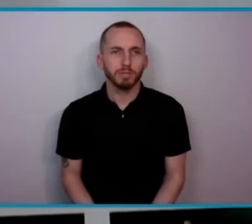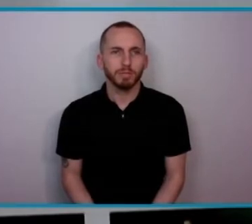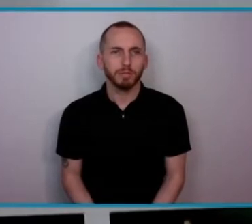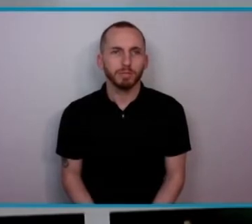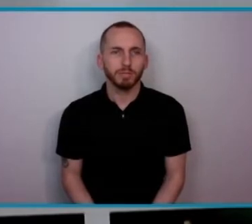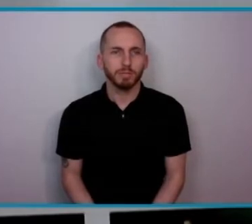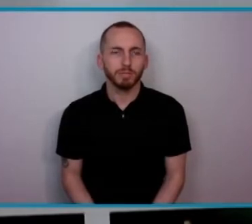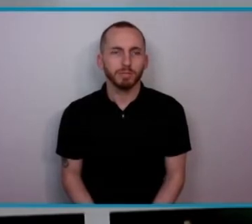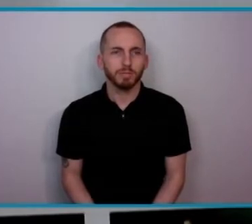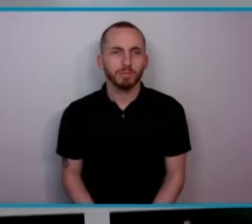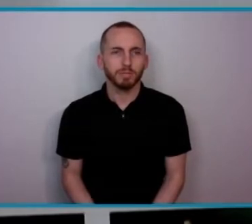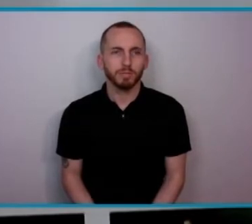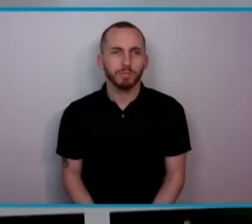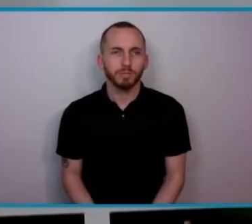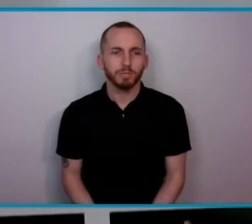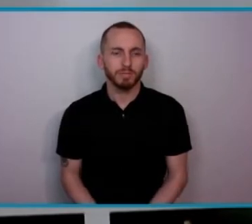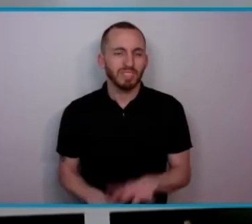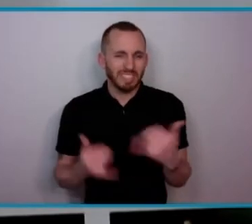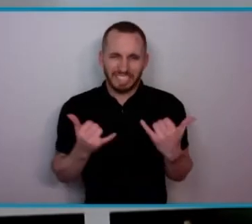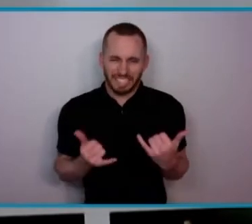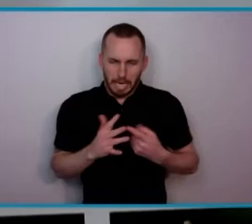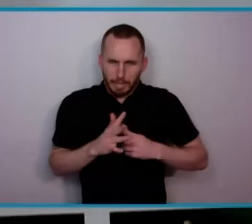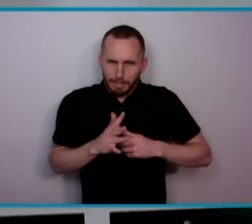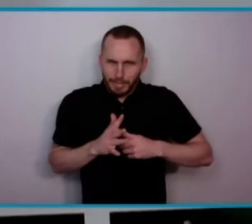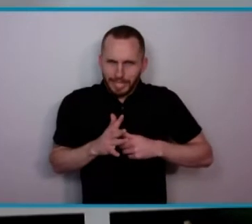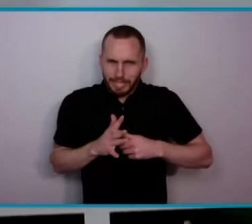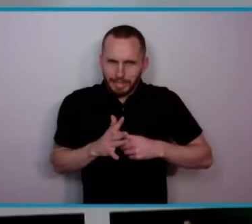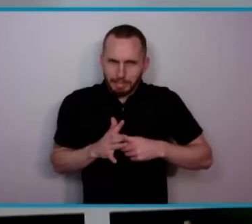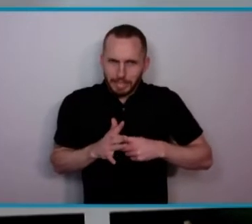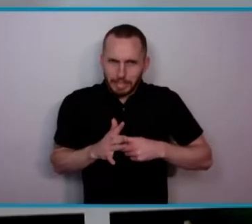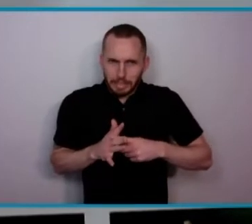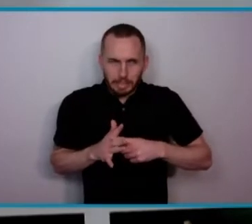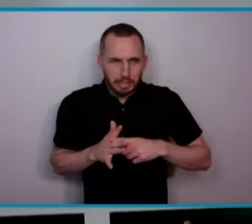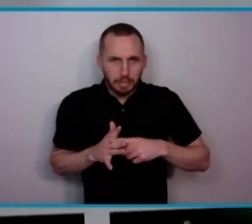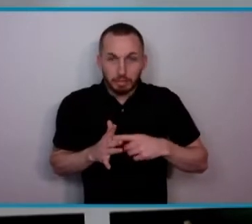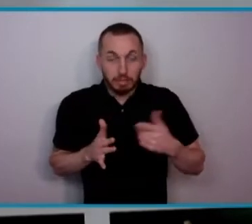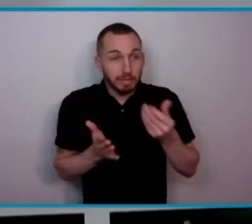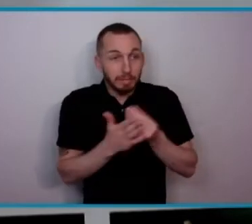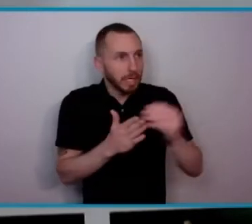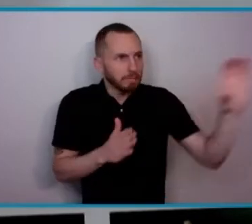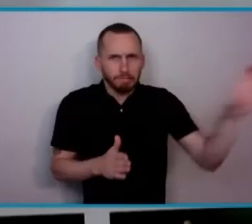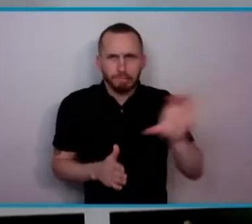The same for music therapy with the funding we are able to do these initial feasibility